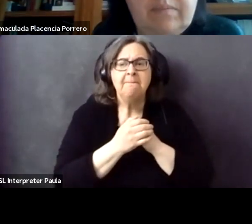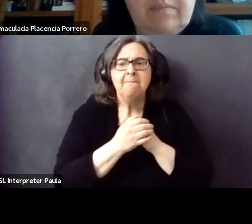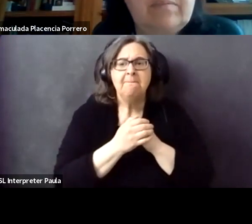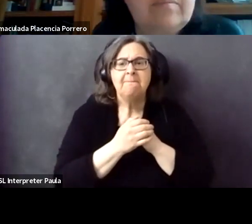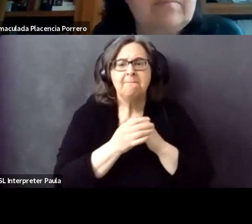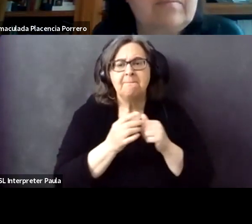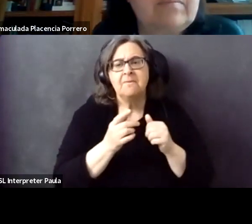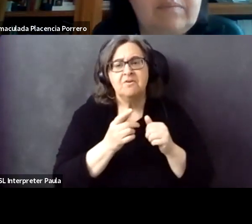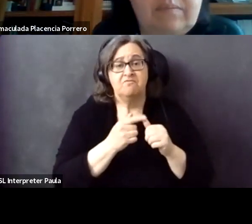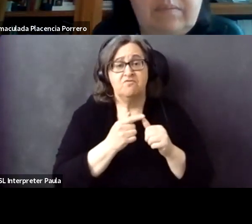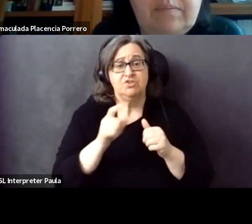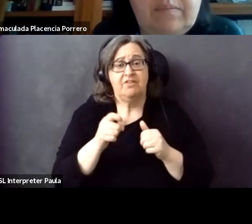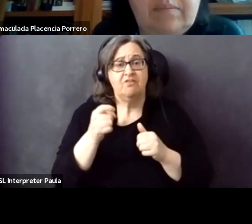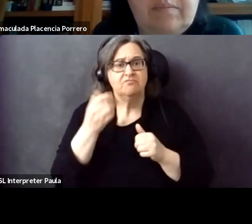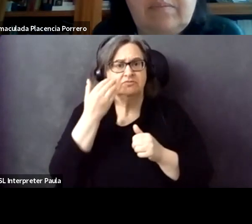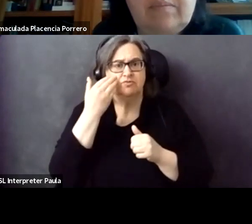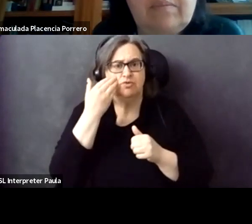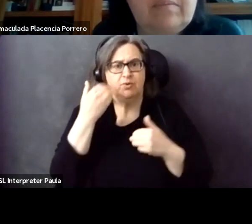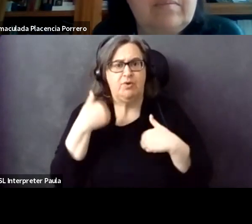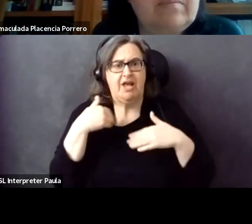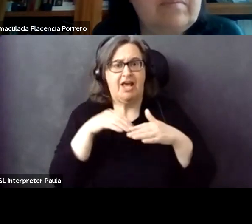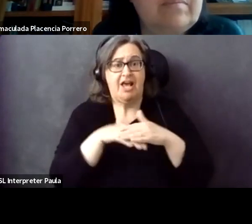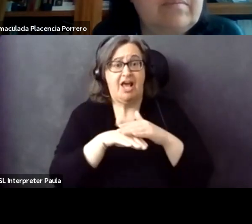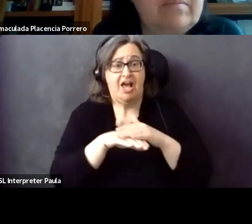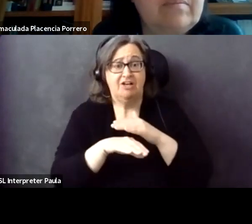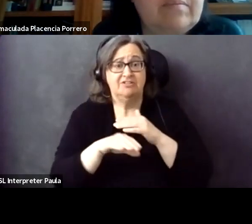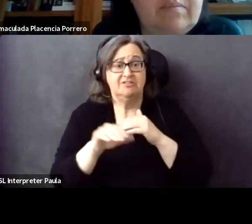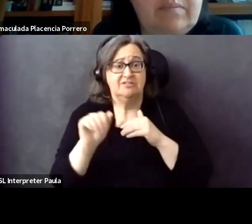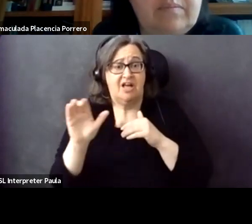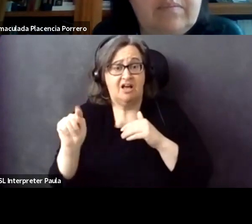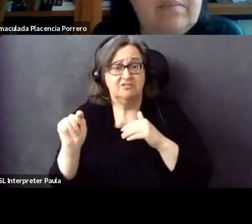diverse initiatives to let me say